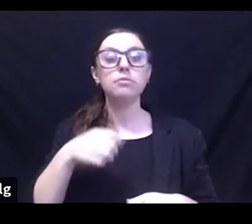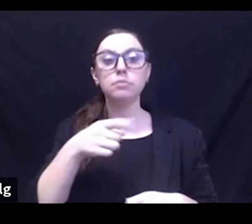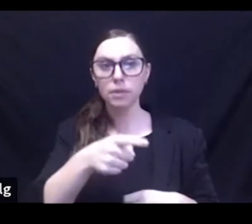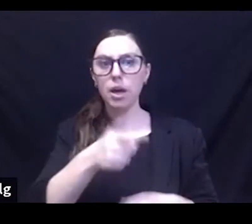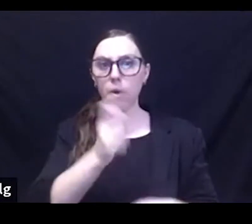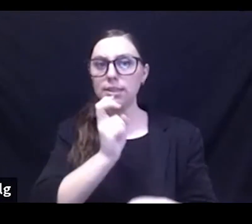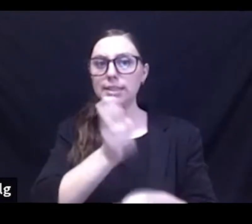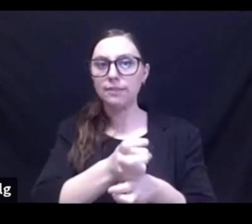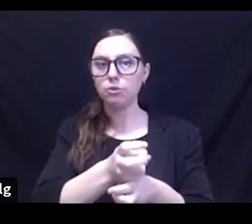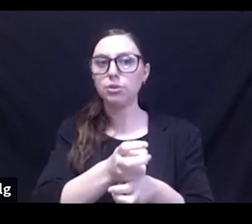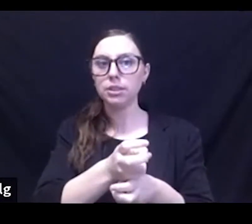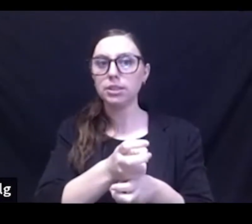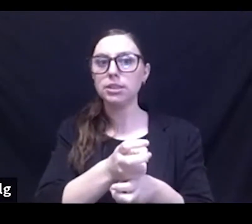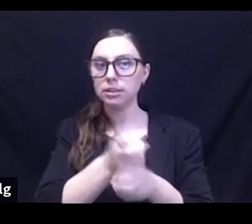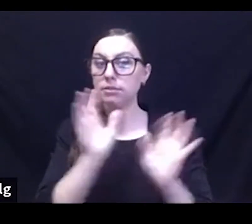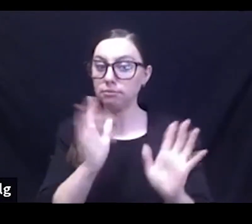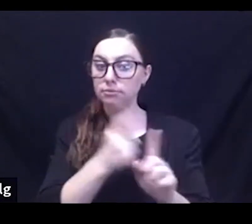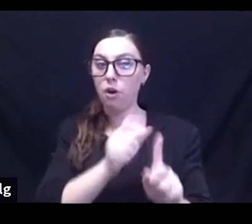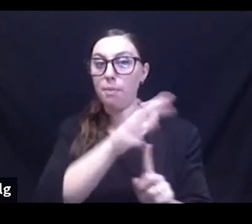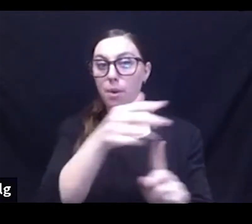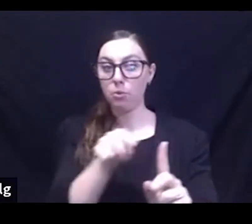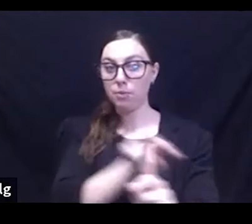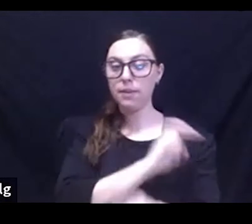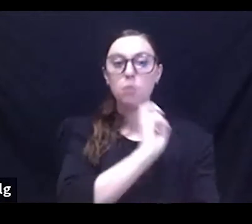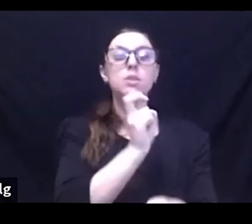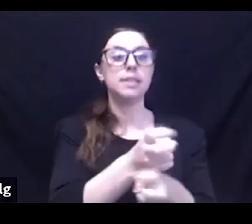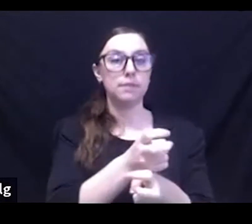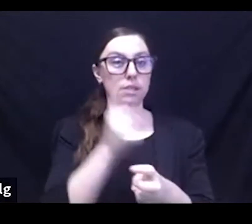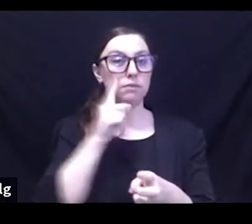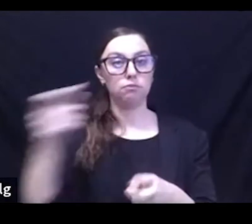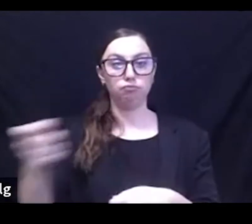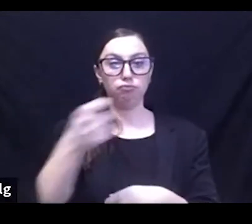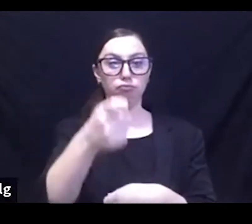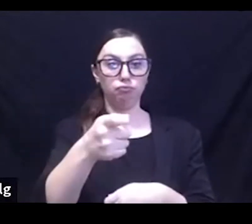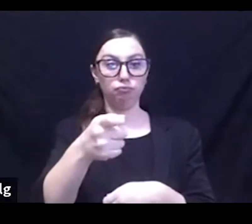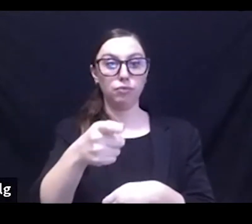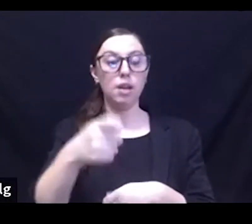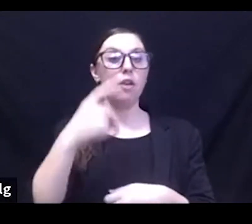difficulties, according to them, of putting Michael on the stand, given the amount of time that it would take